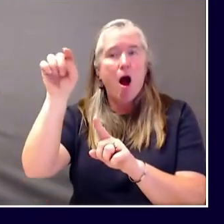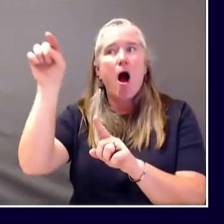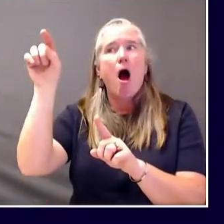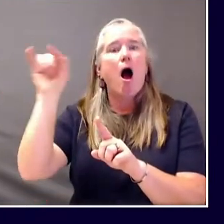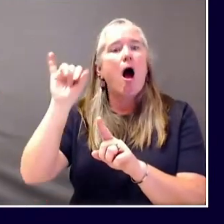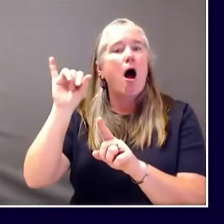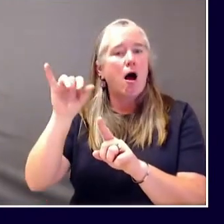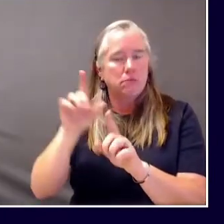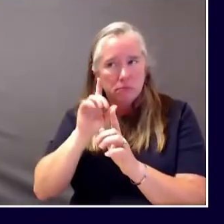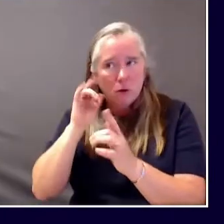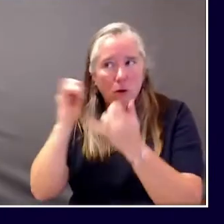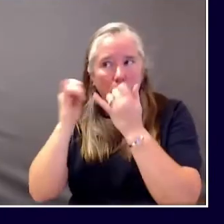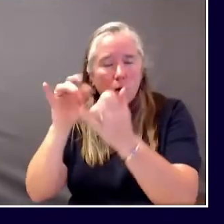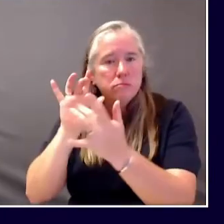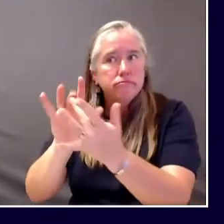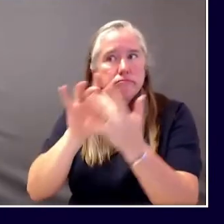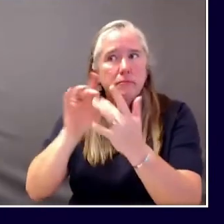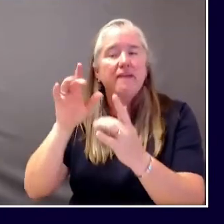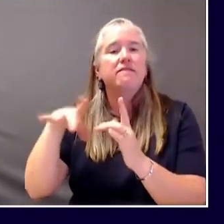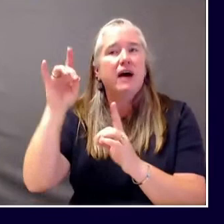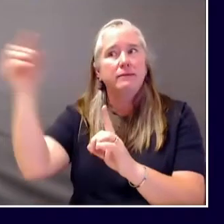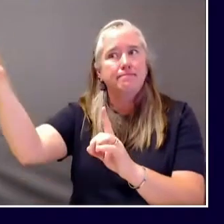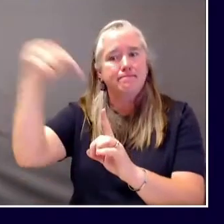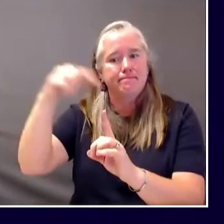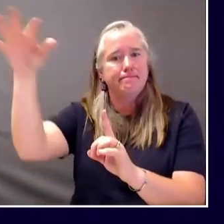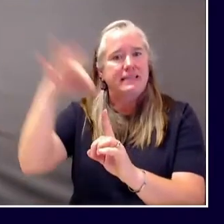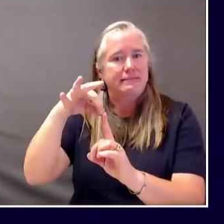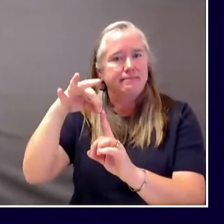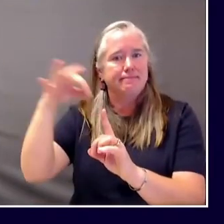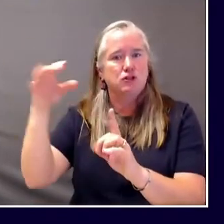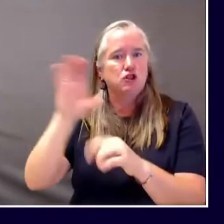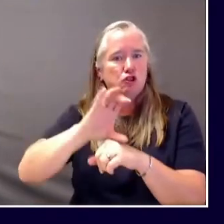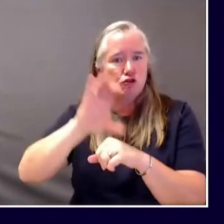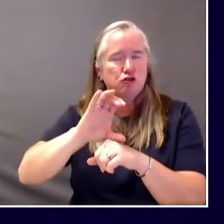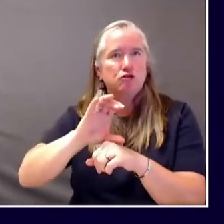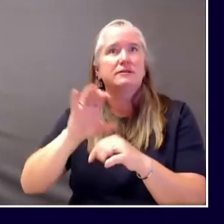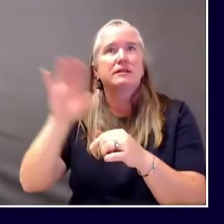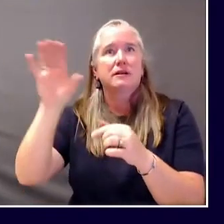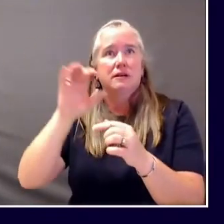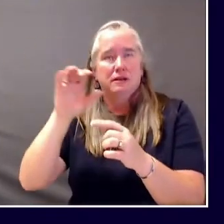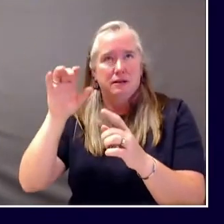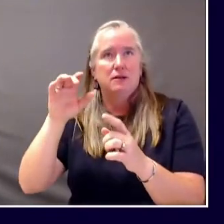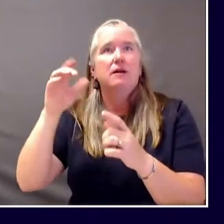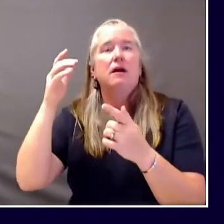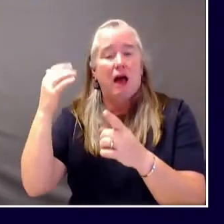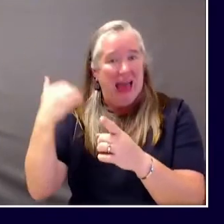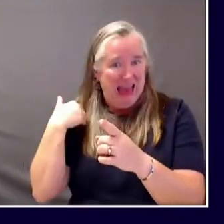with that outbreak